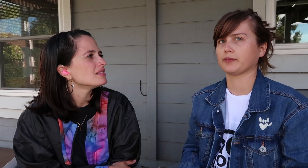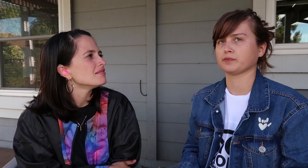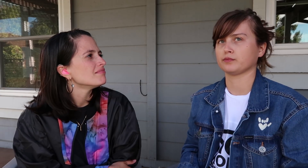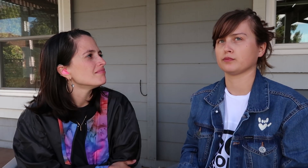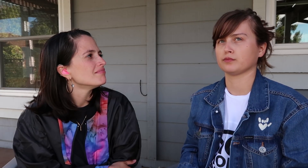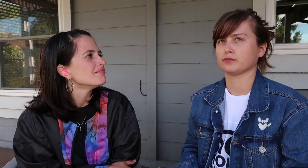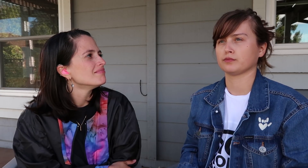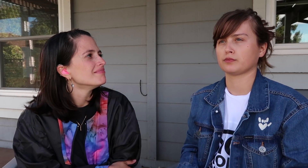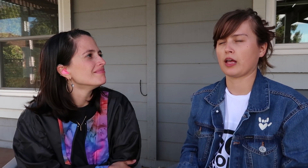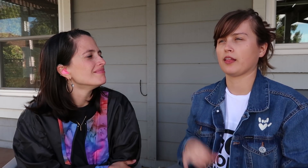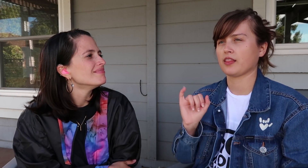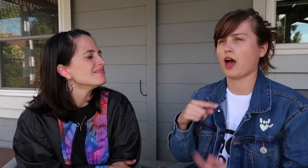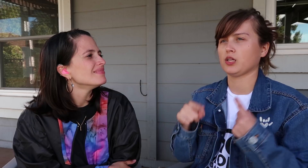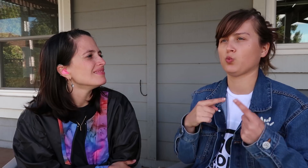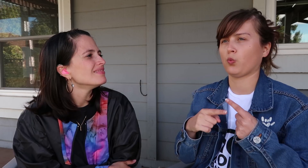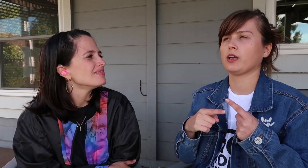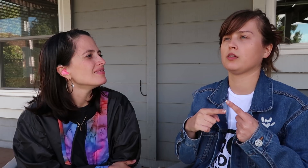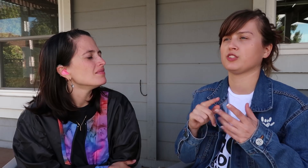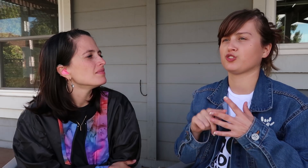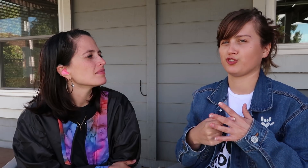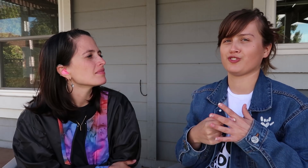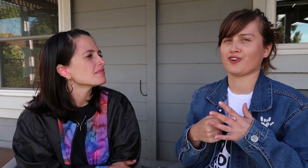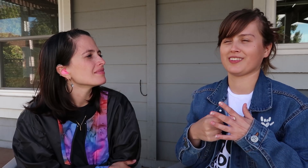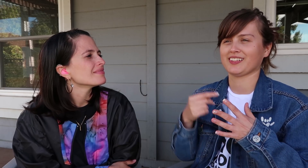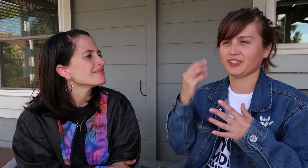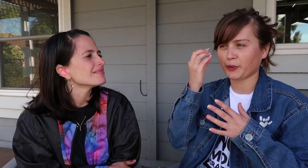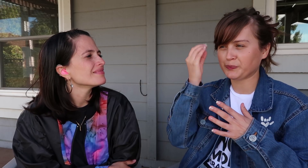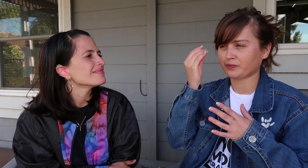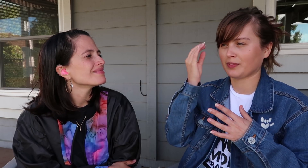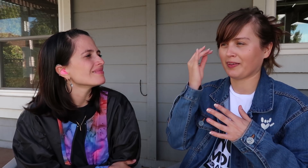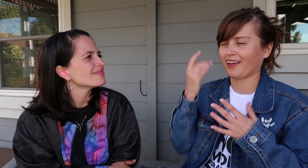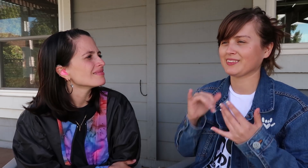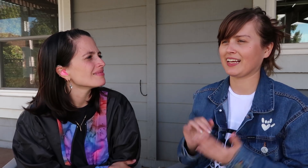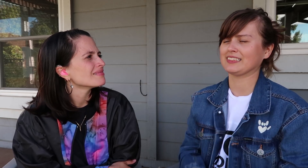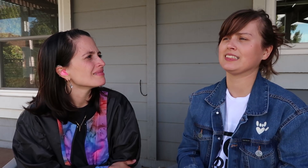I was like- that's when I started to think and feel what and how I was.